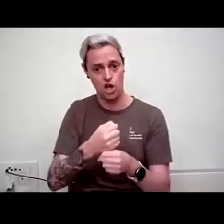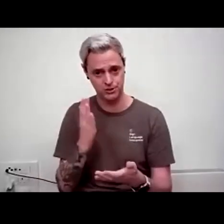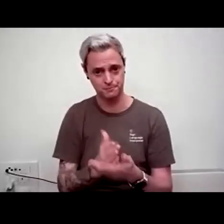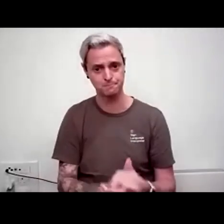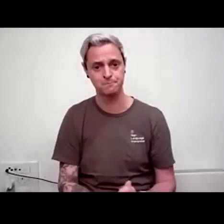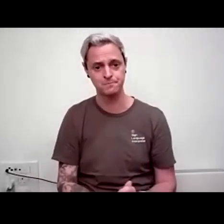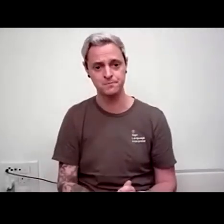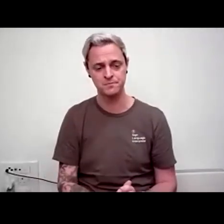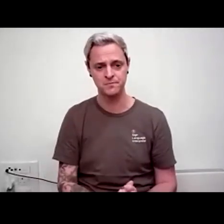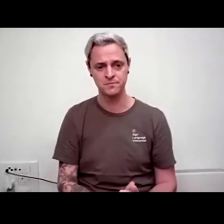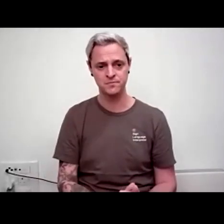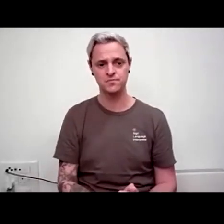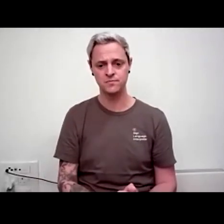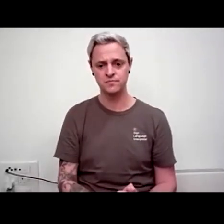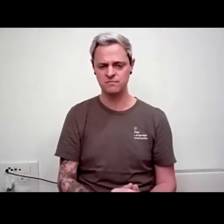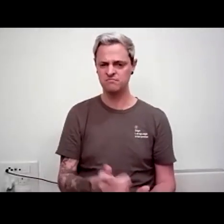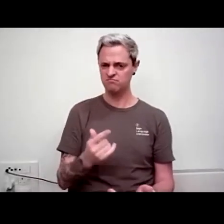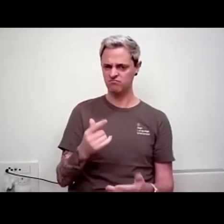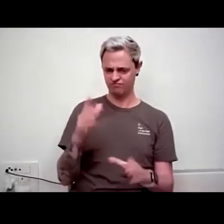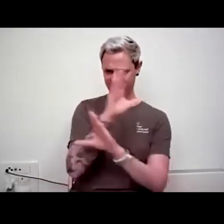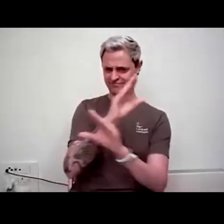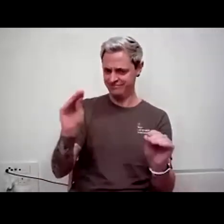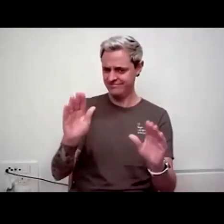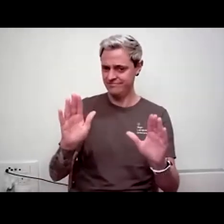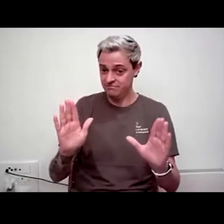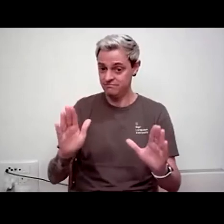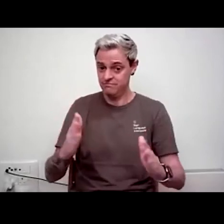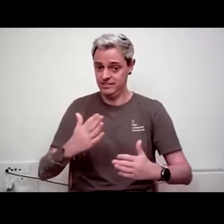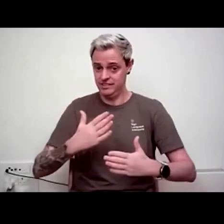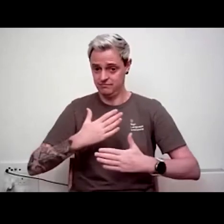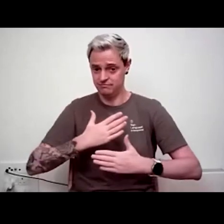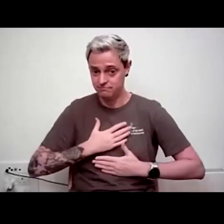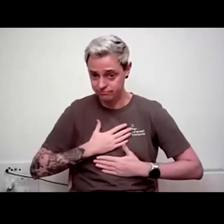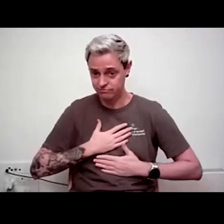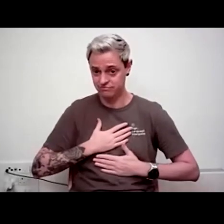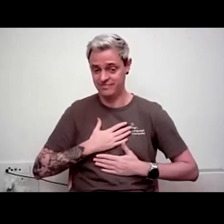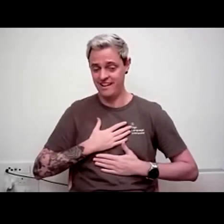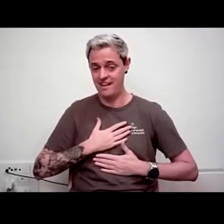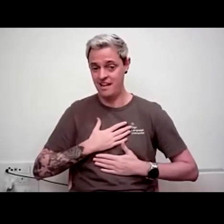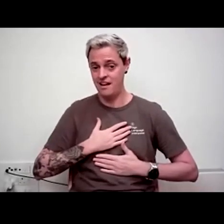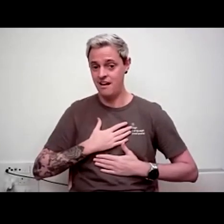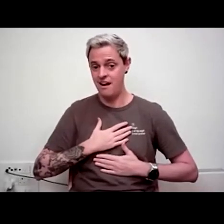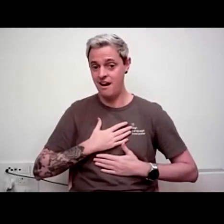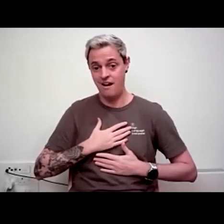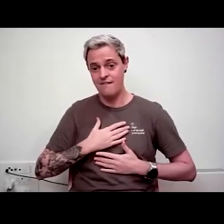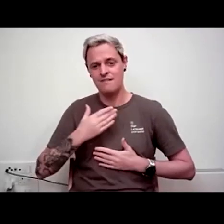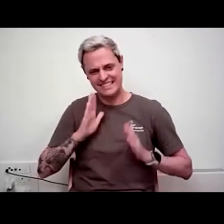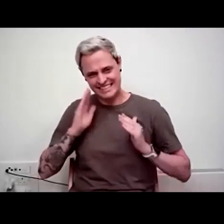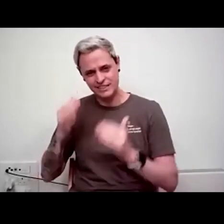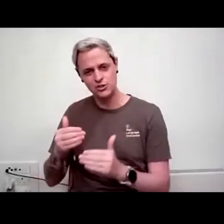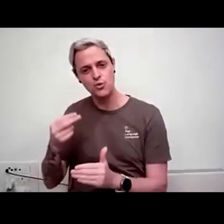Let me be clear from the outset that I’m speaking as and in the first place, first instance to neurotypical Christians who